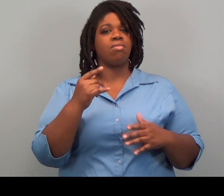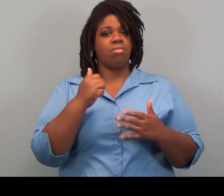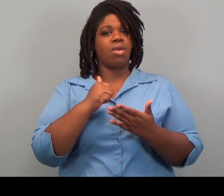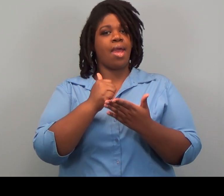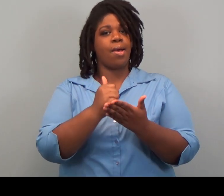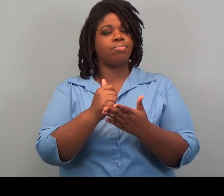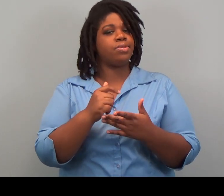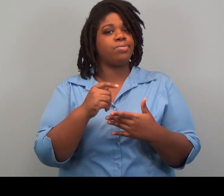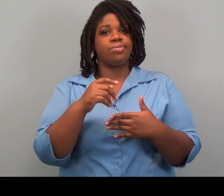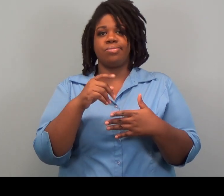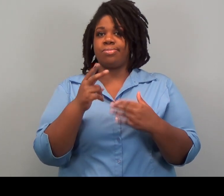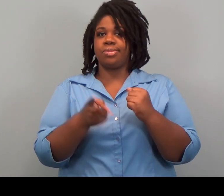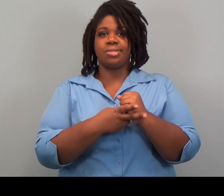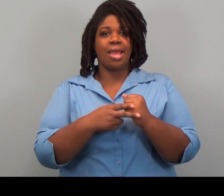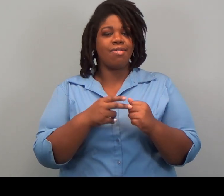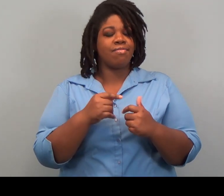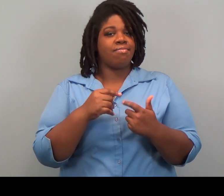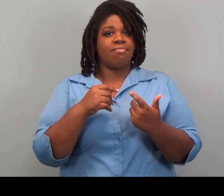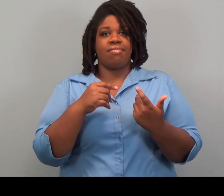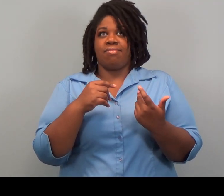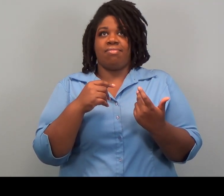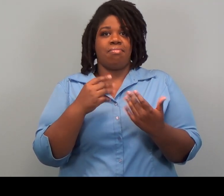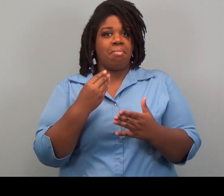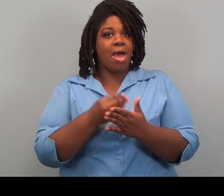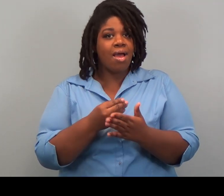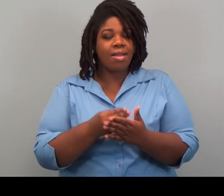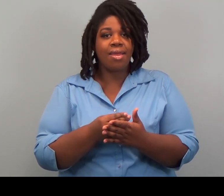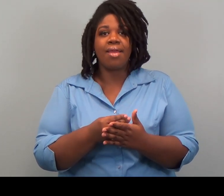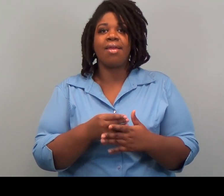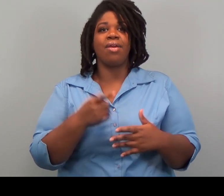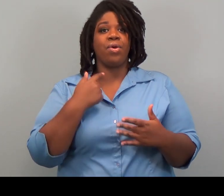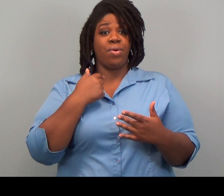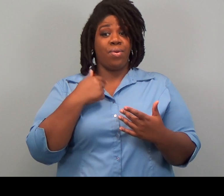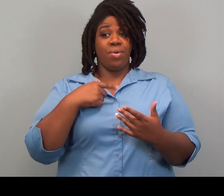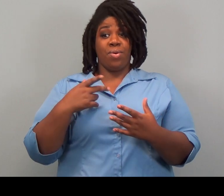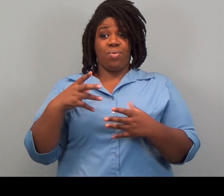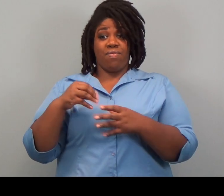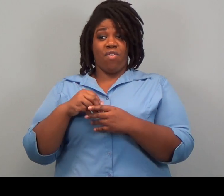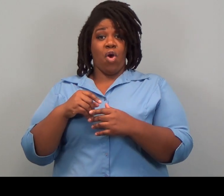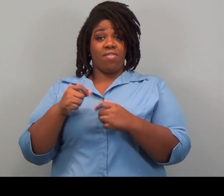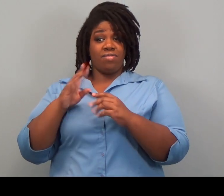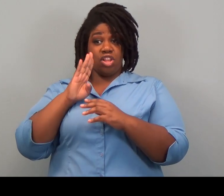We can save you several hundred dollars. We combine you filing with direct deposit